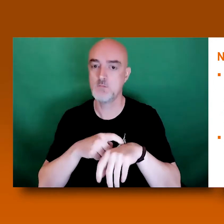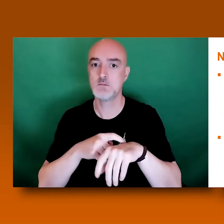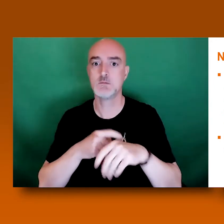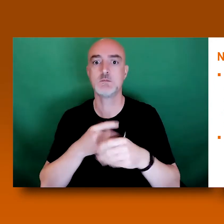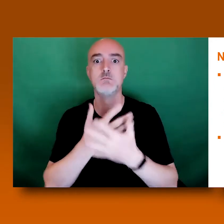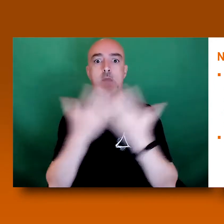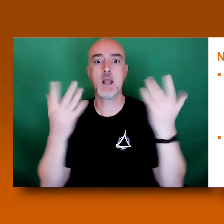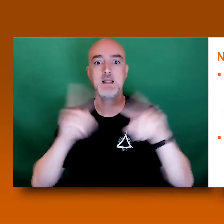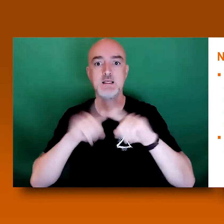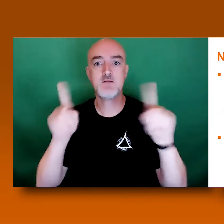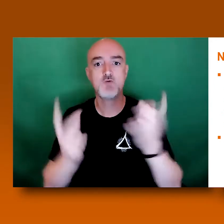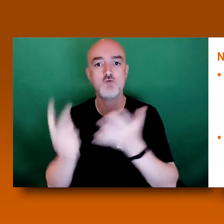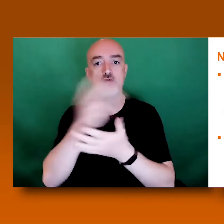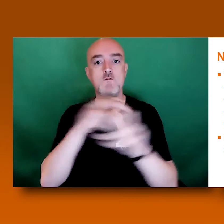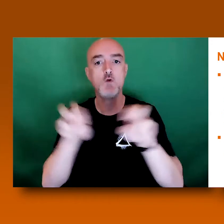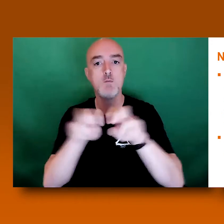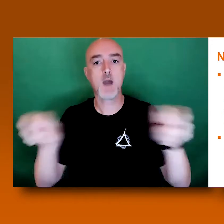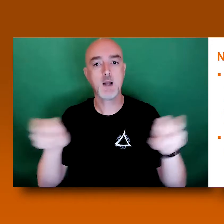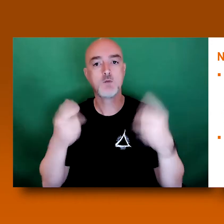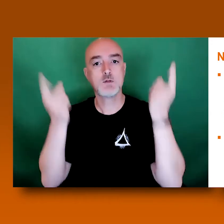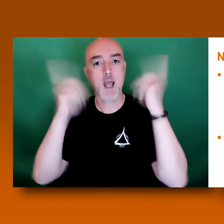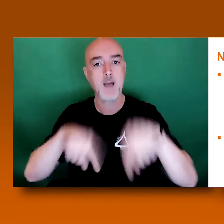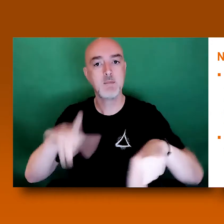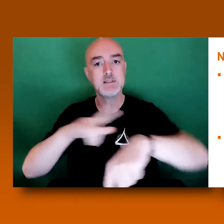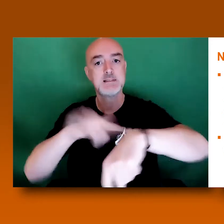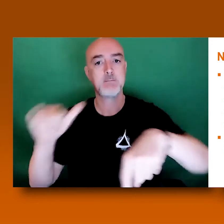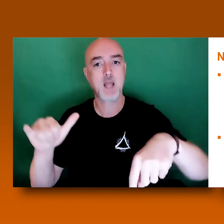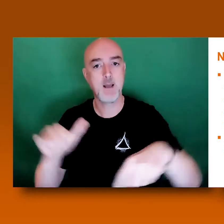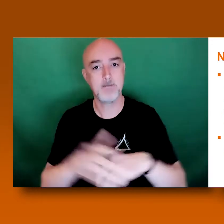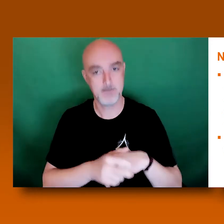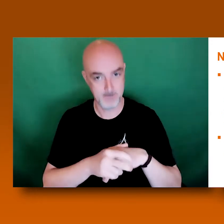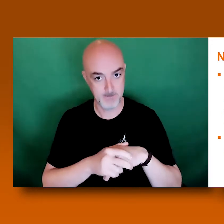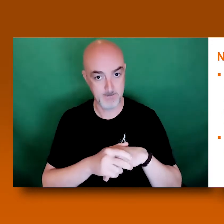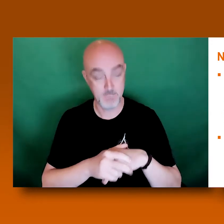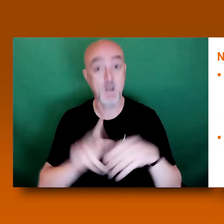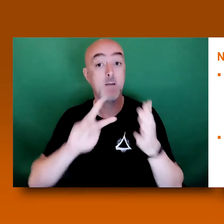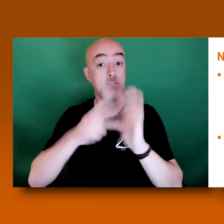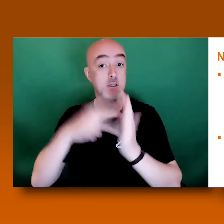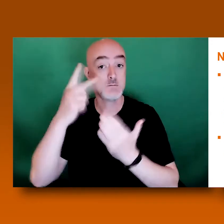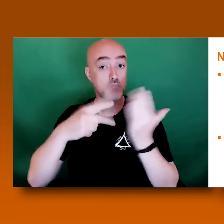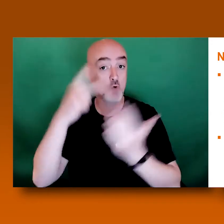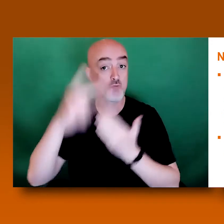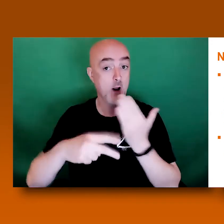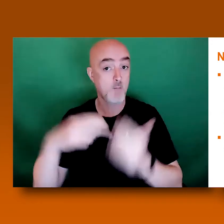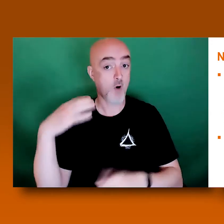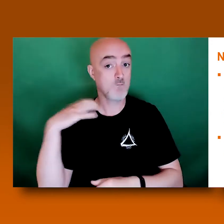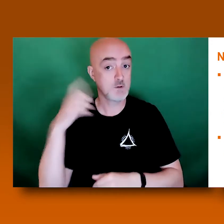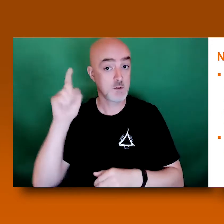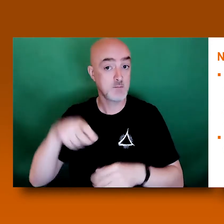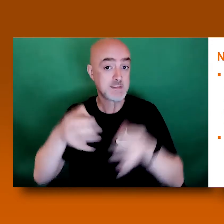So, it will go to a review panel, and I've sat on many review panels, and sometimes, they'll happen at the same time.